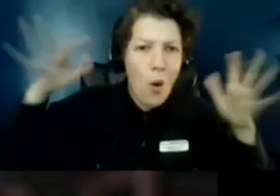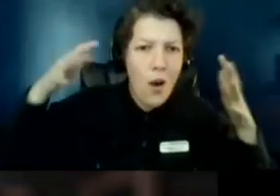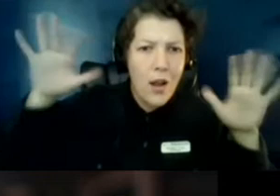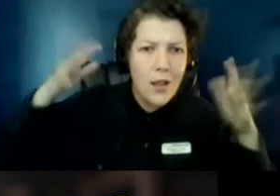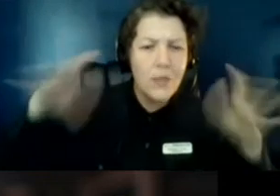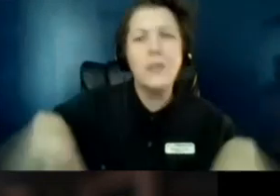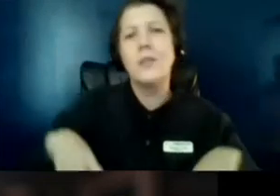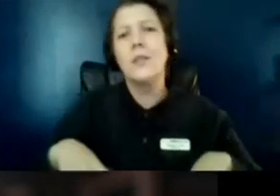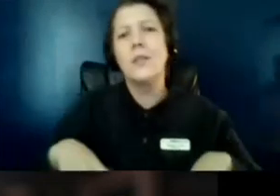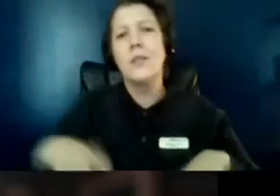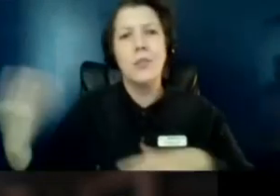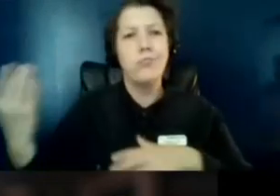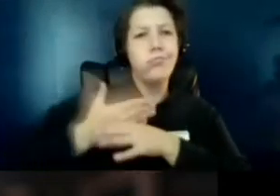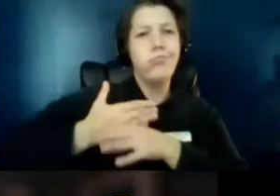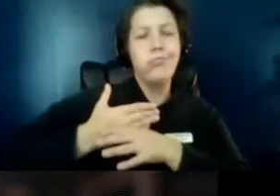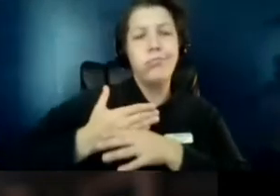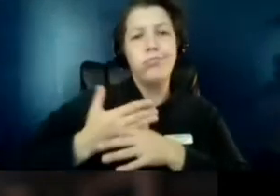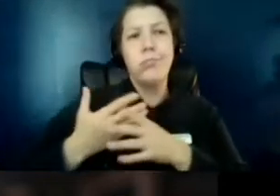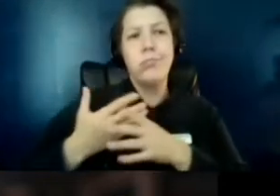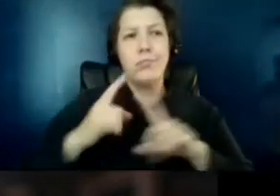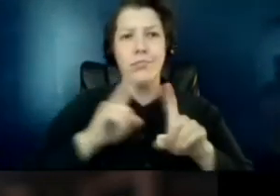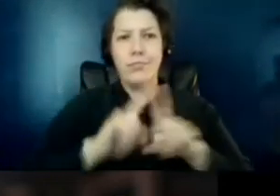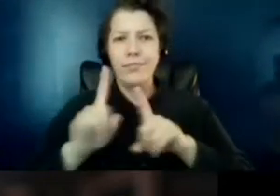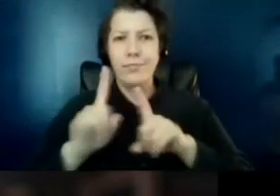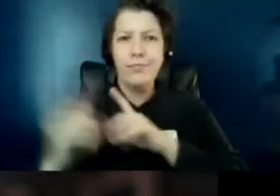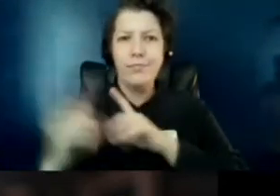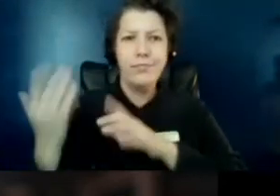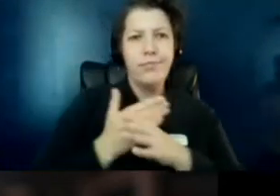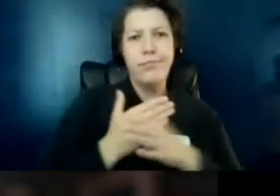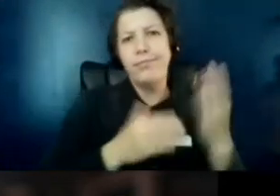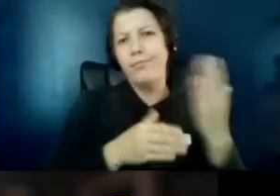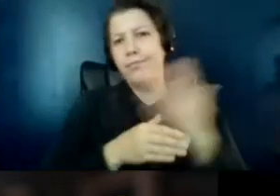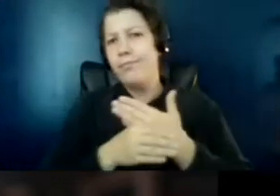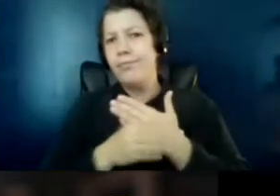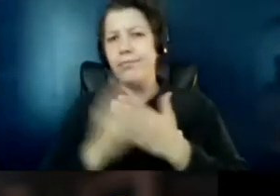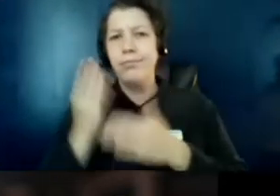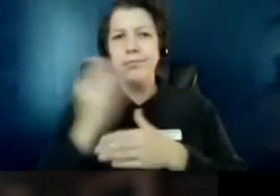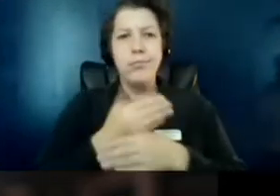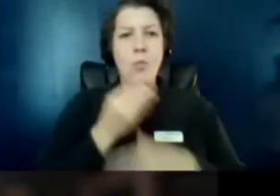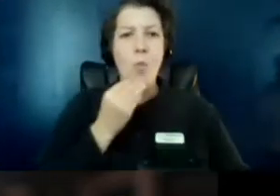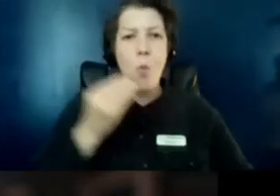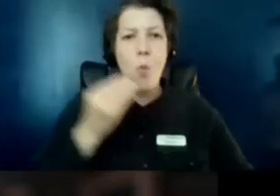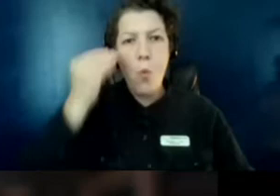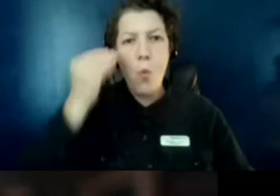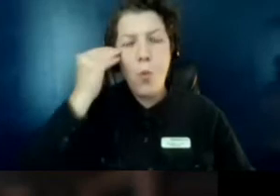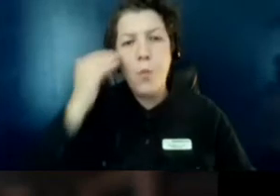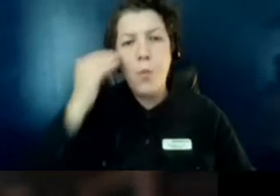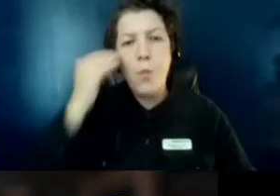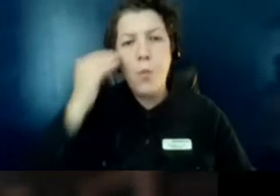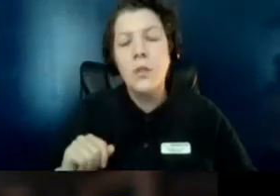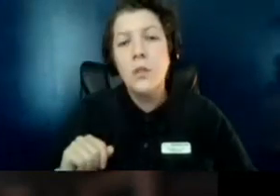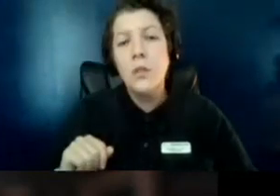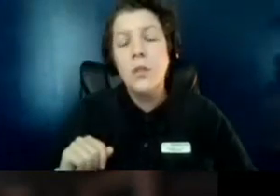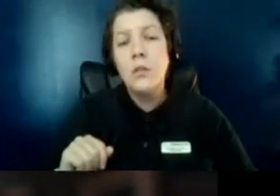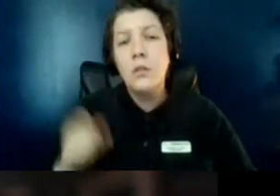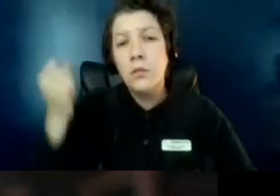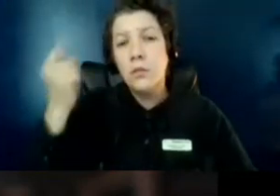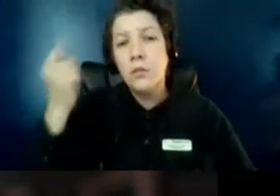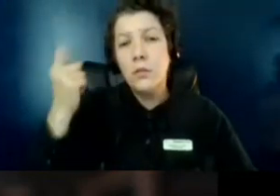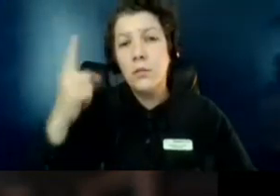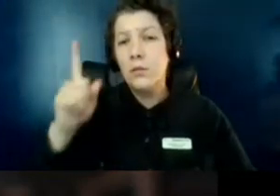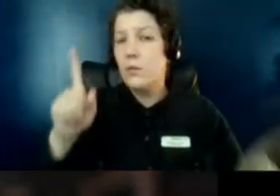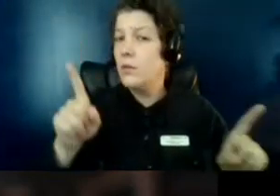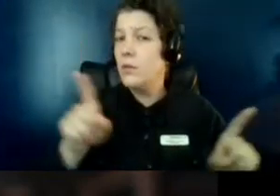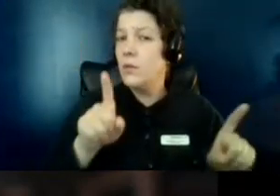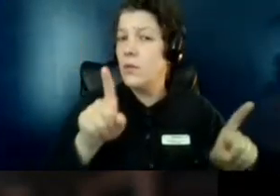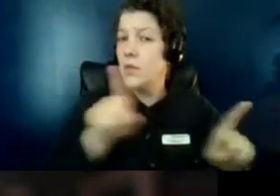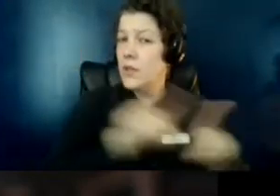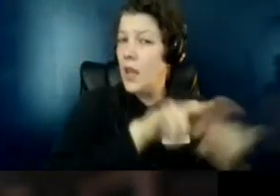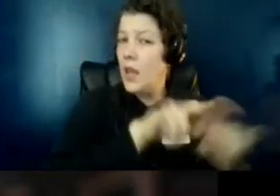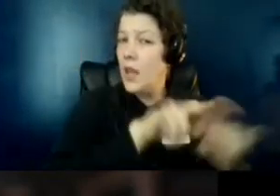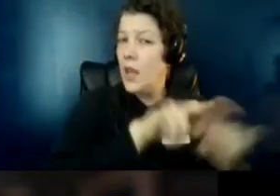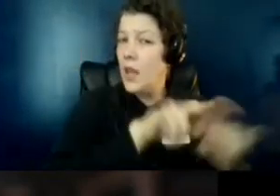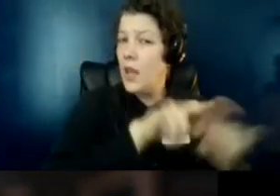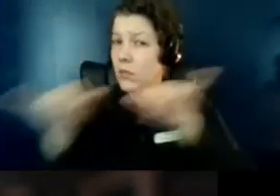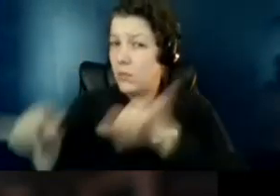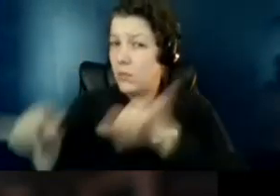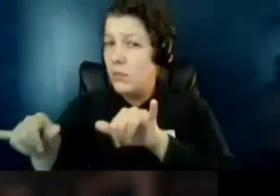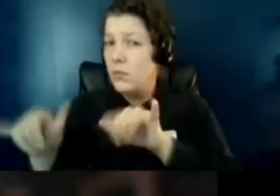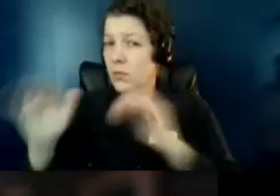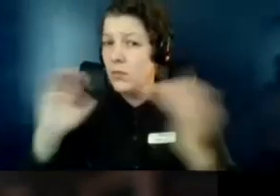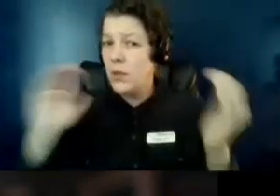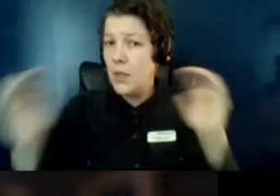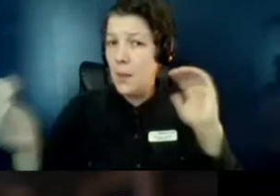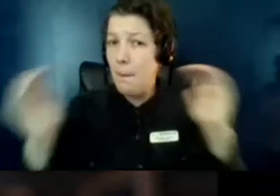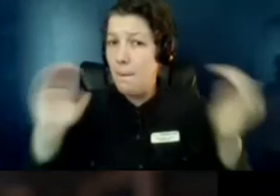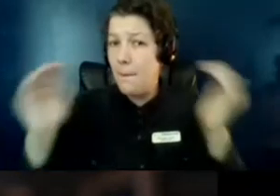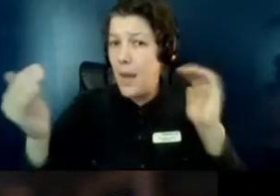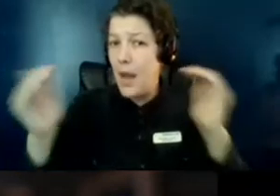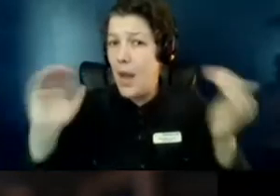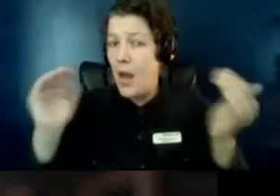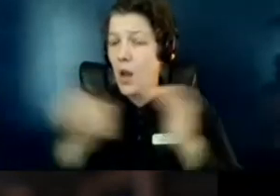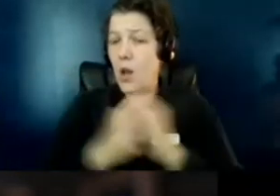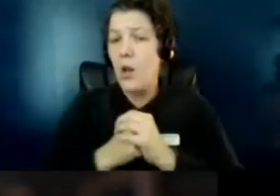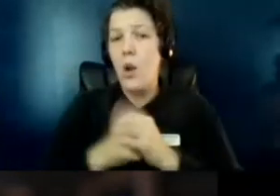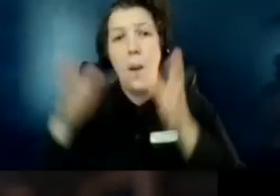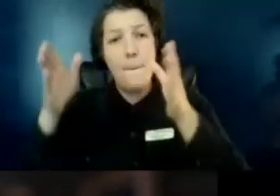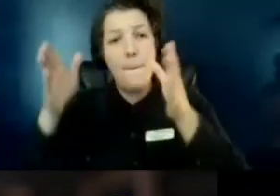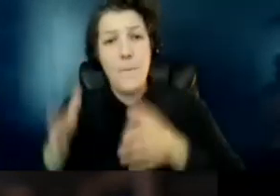How would someone whose vision isn't meeting this notion of an average vision, how would